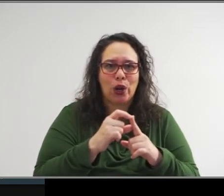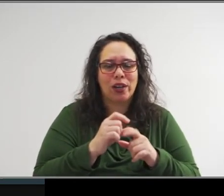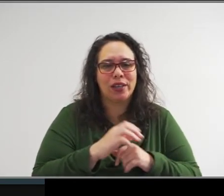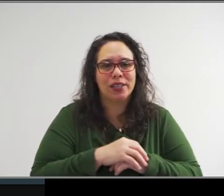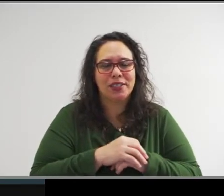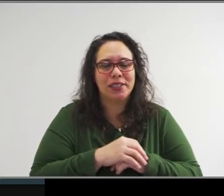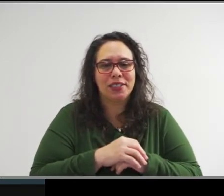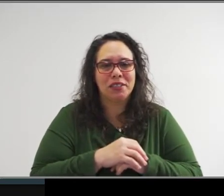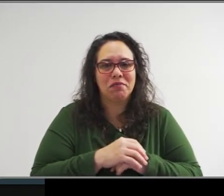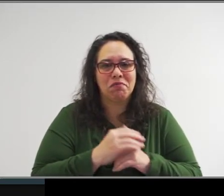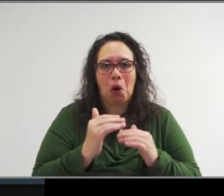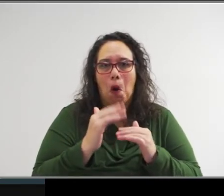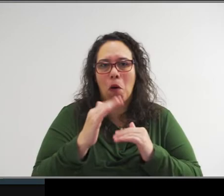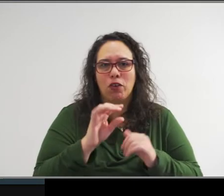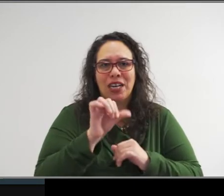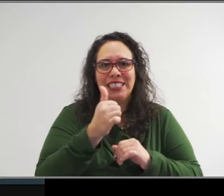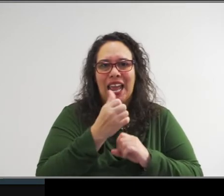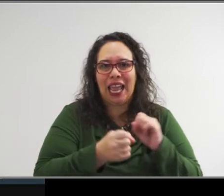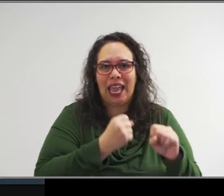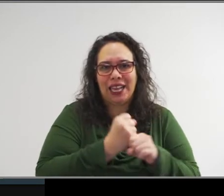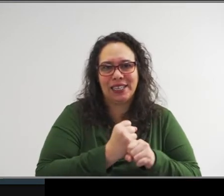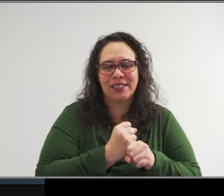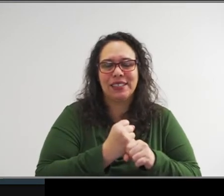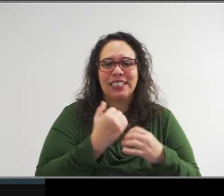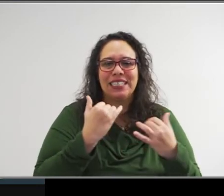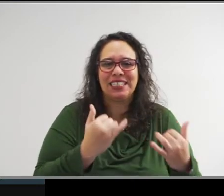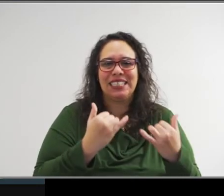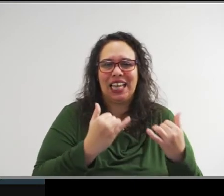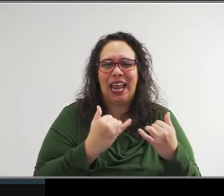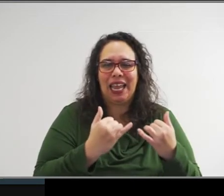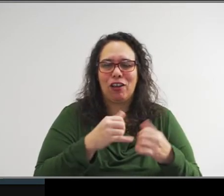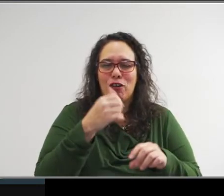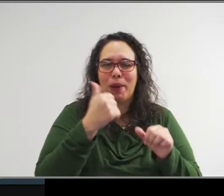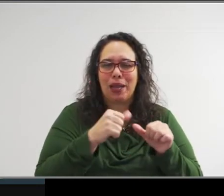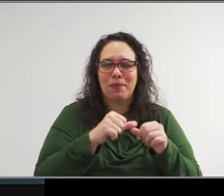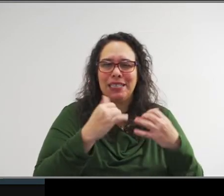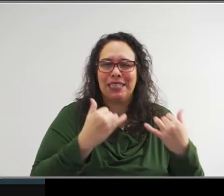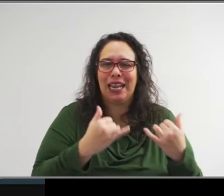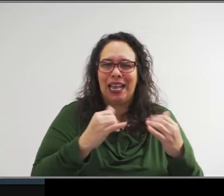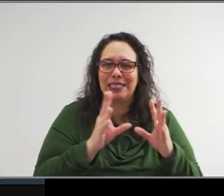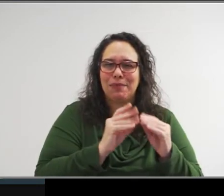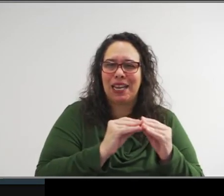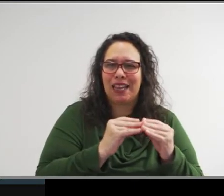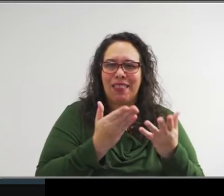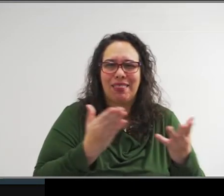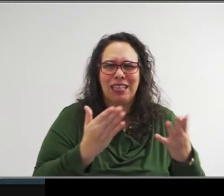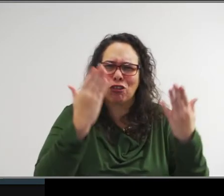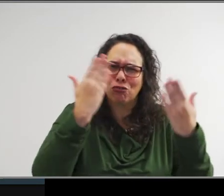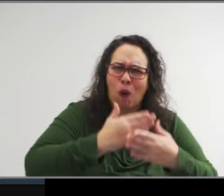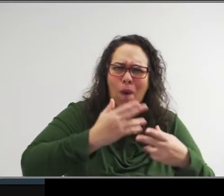And this one reminded me of today's meeting because things are really hard and things are really dark. And we talk about it dark winter.